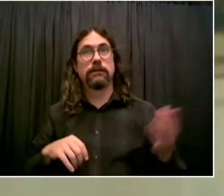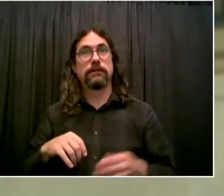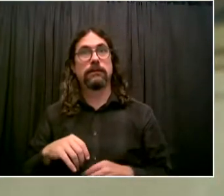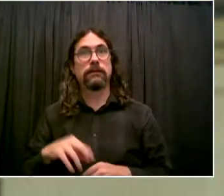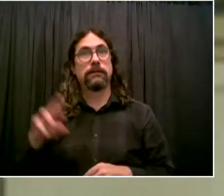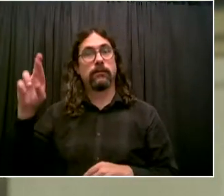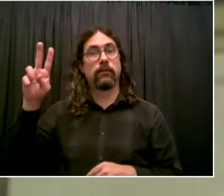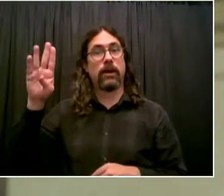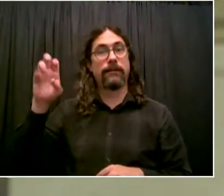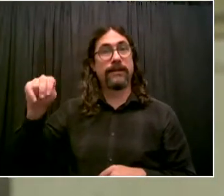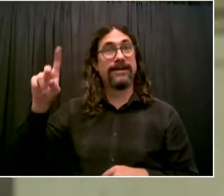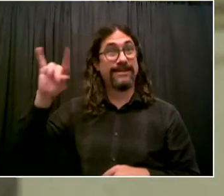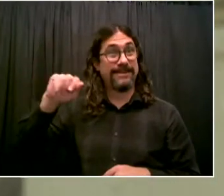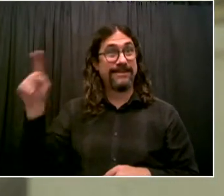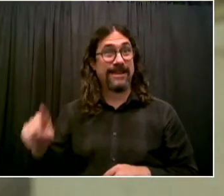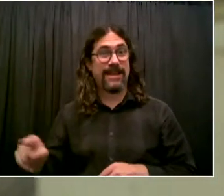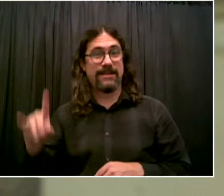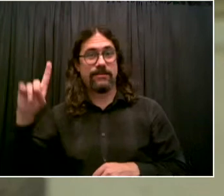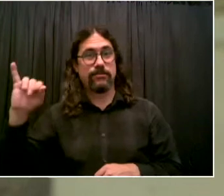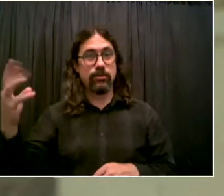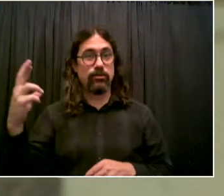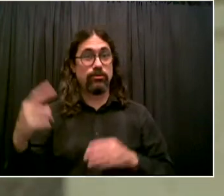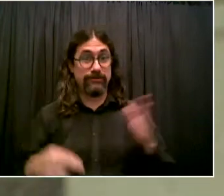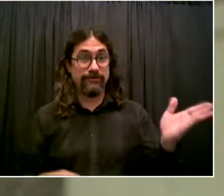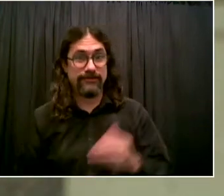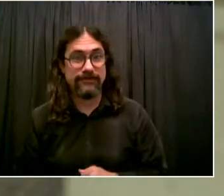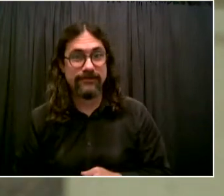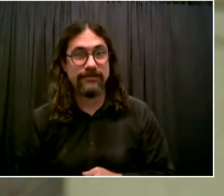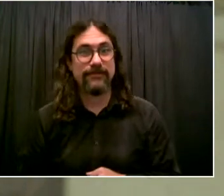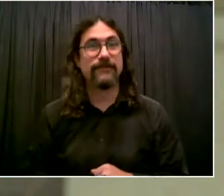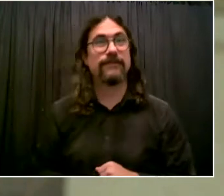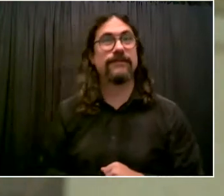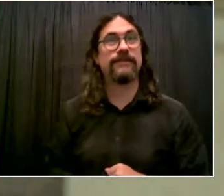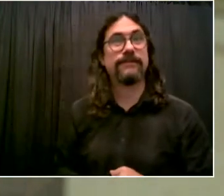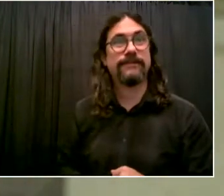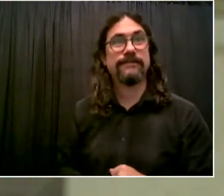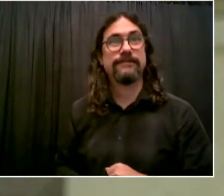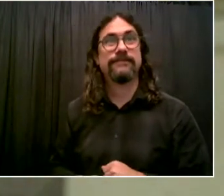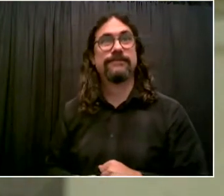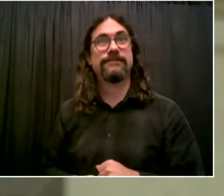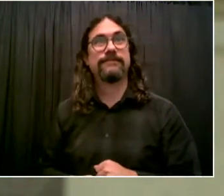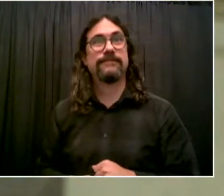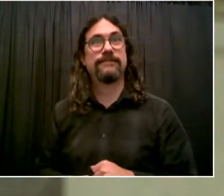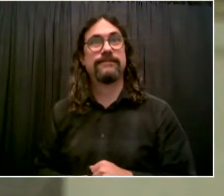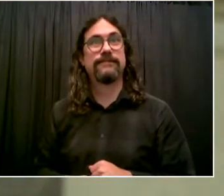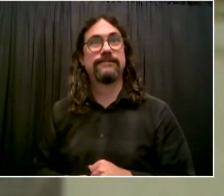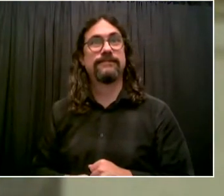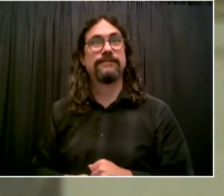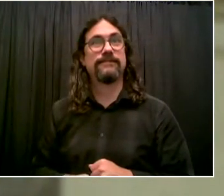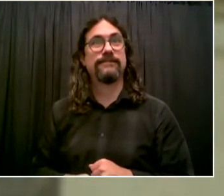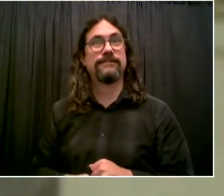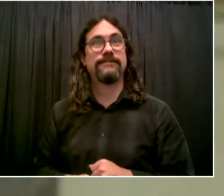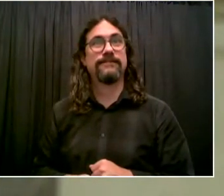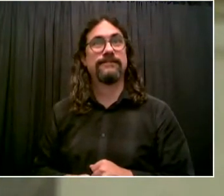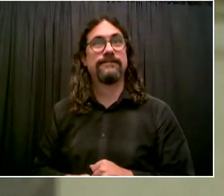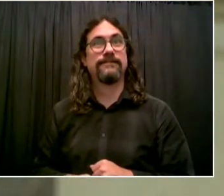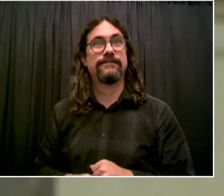BEACH, BOROUGH PRESIDENT, RUBEN